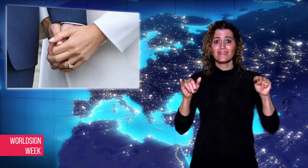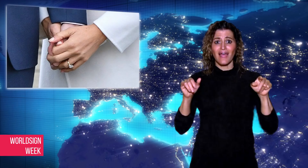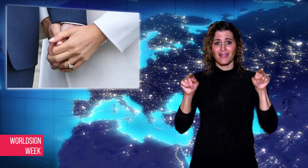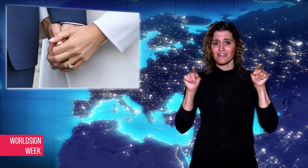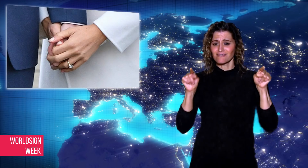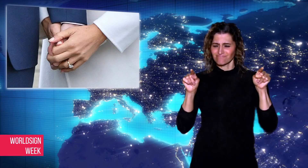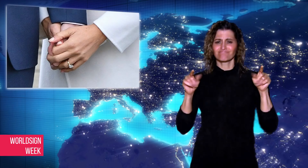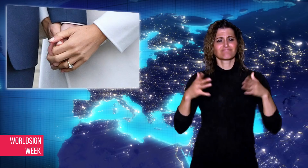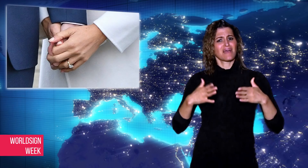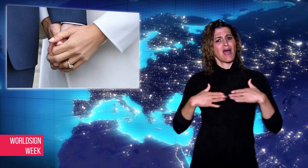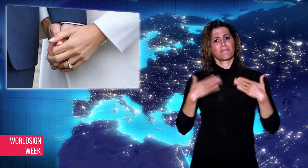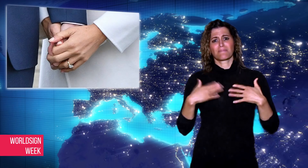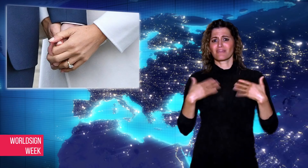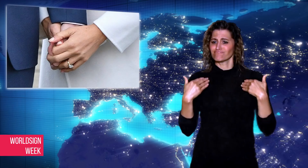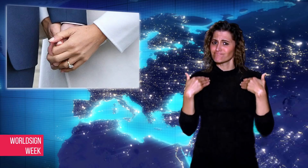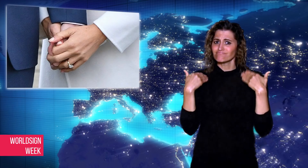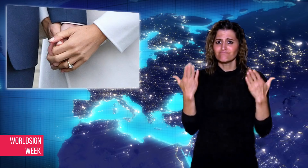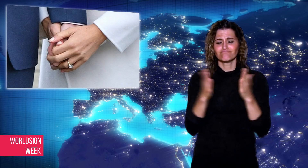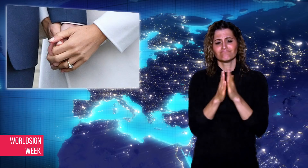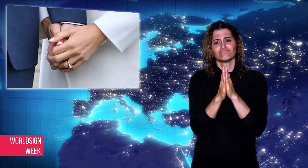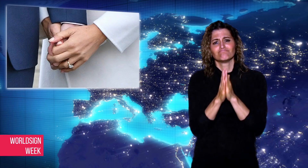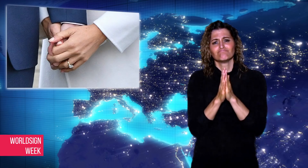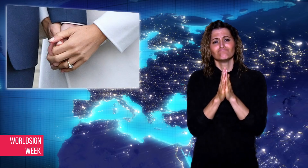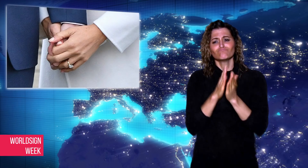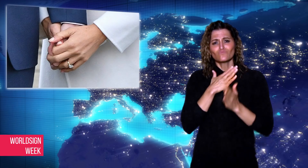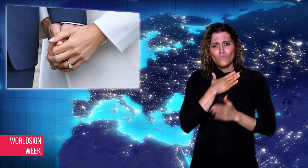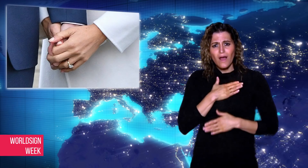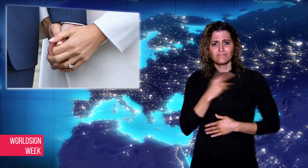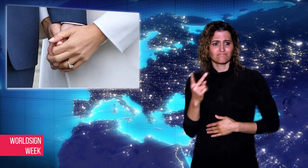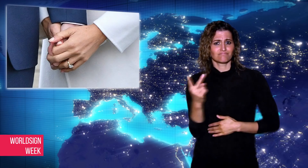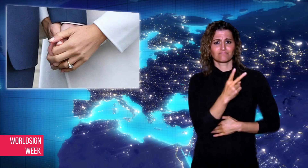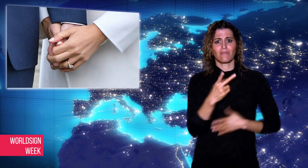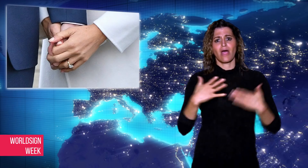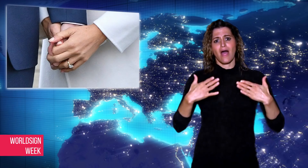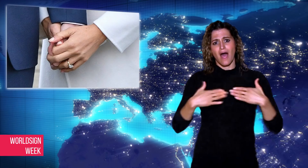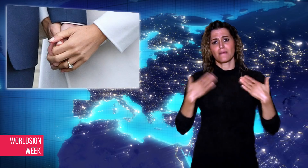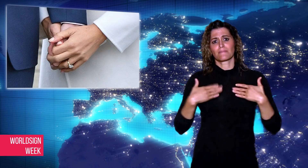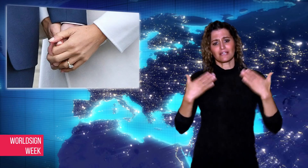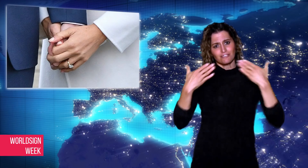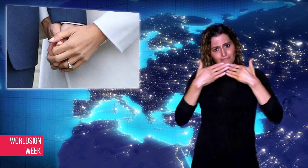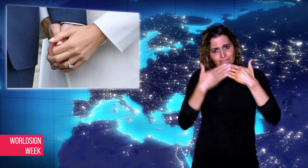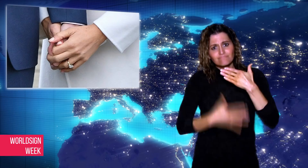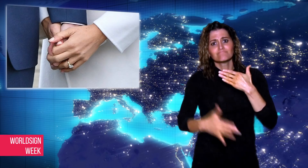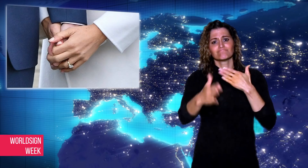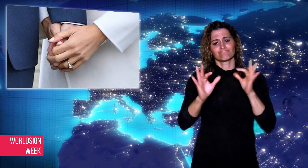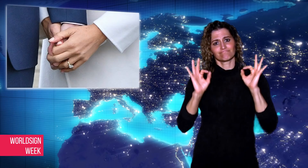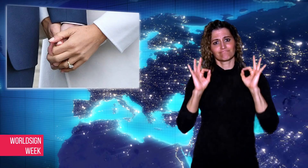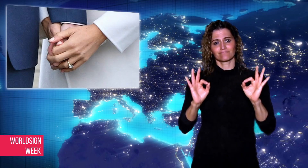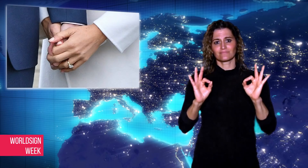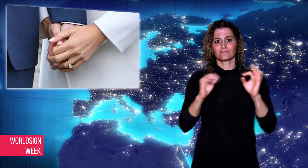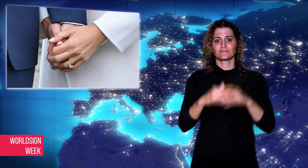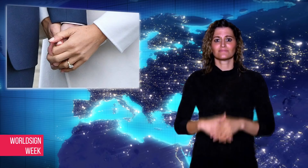happiness.” The couple said the